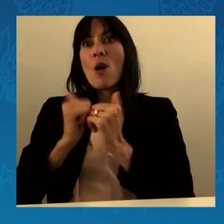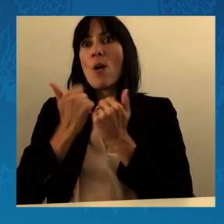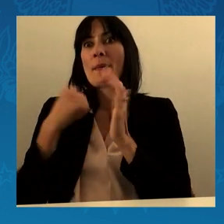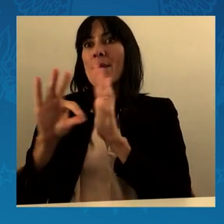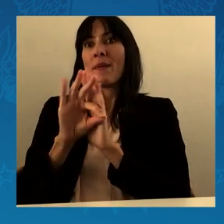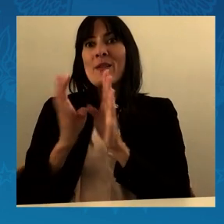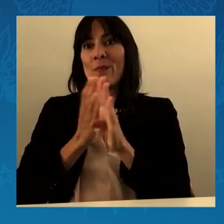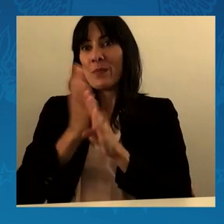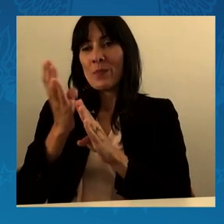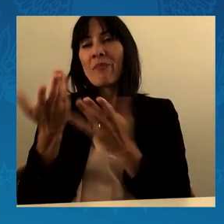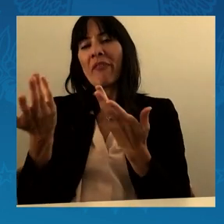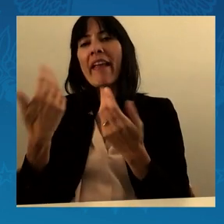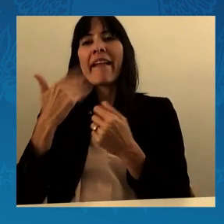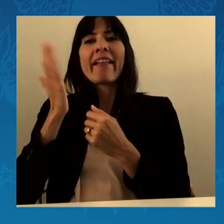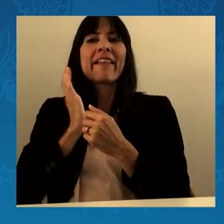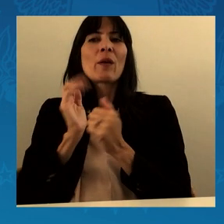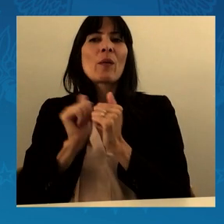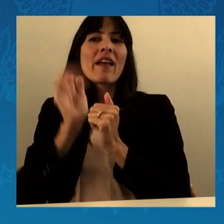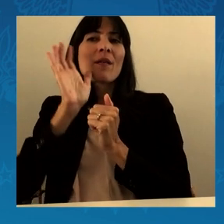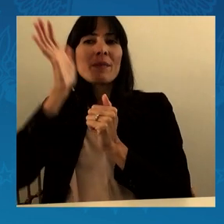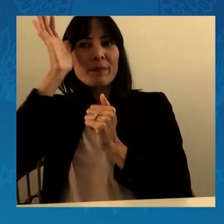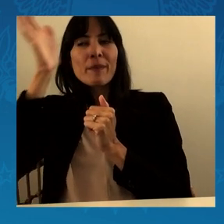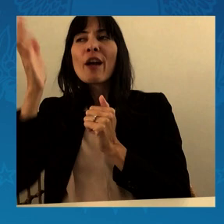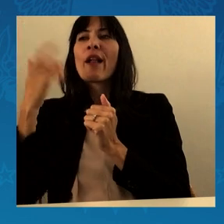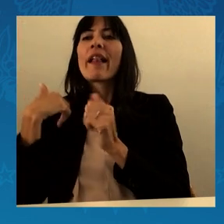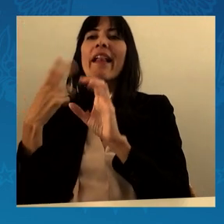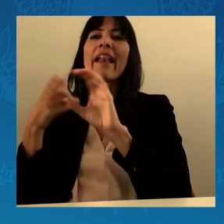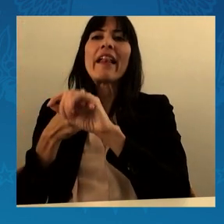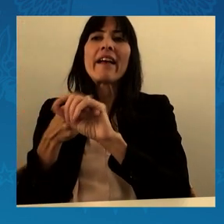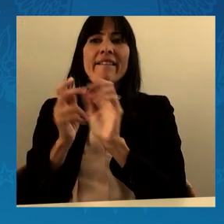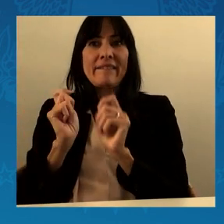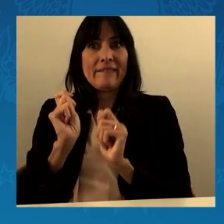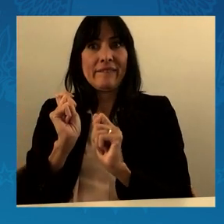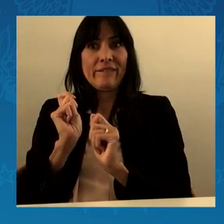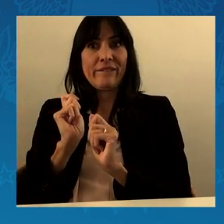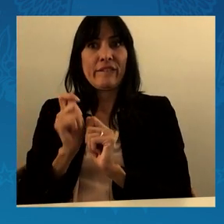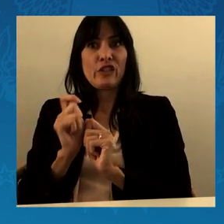and that just kind of sparked a interest of what's in there,